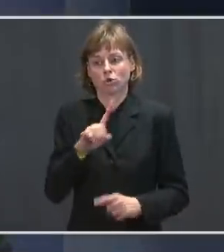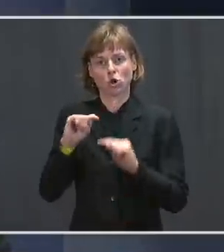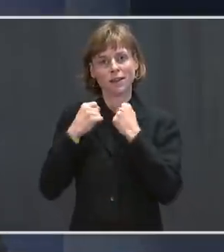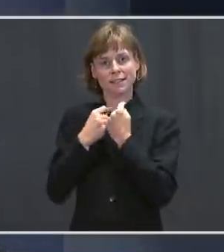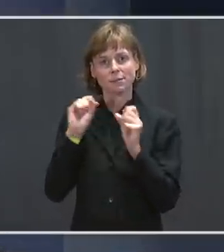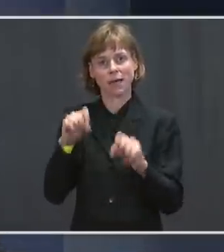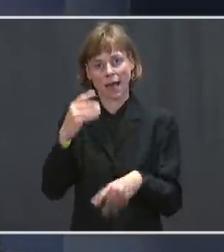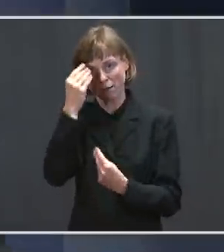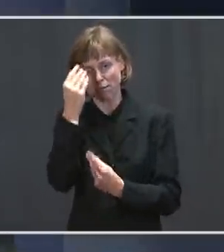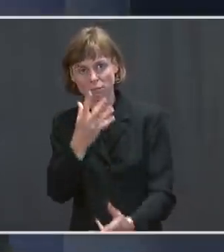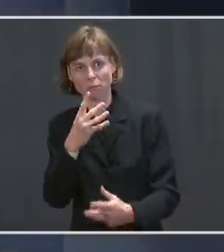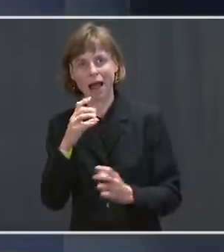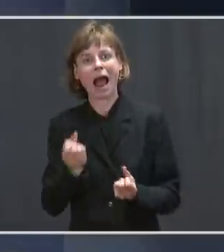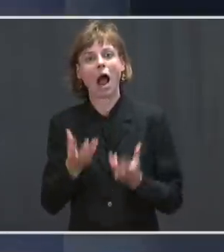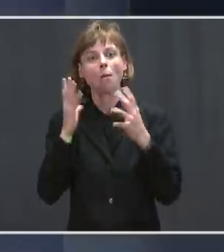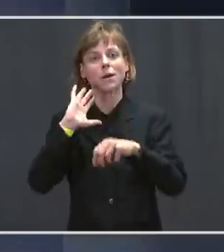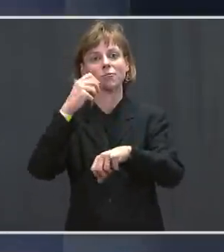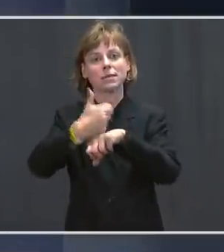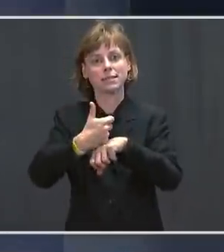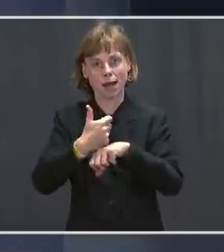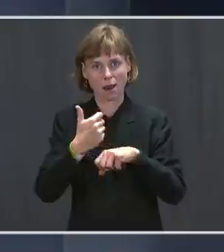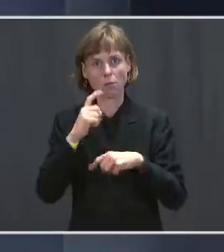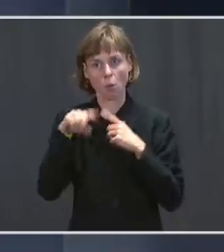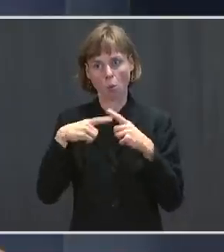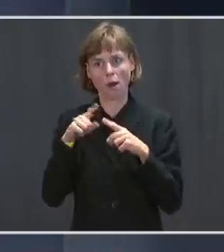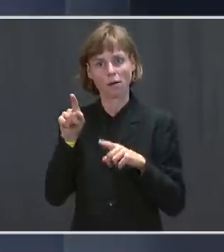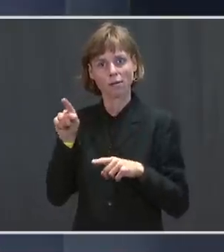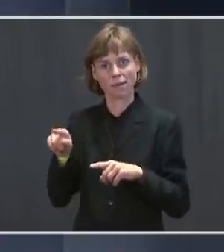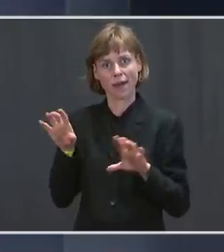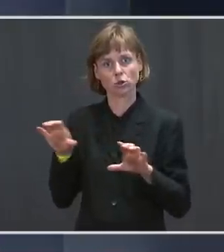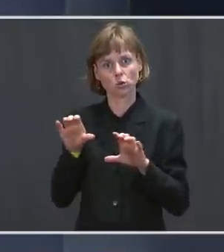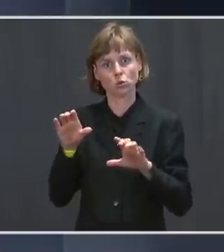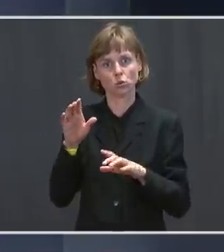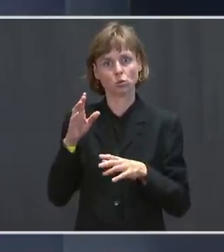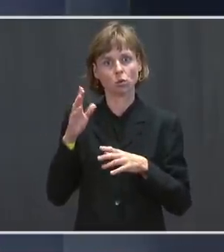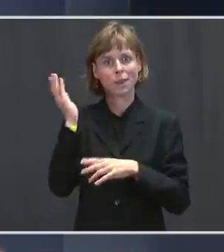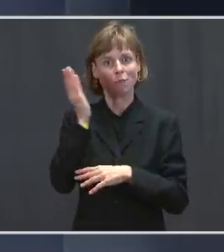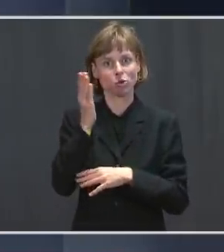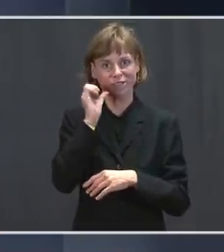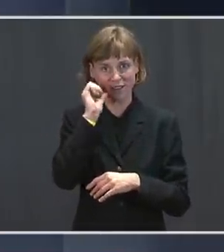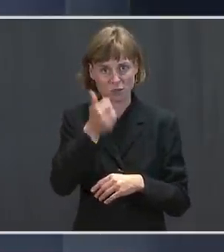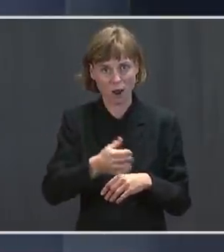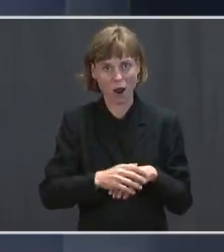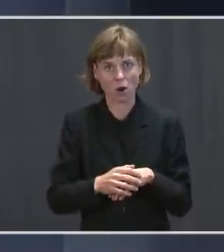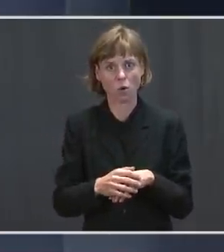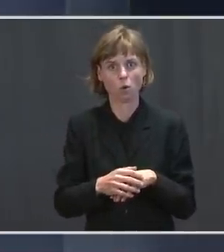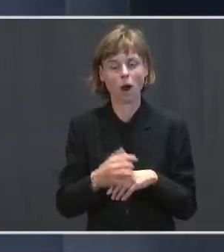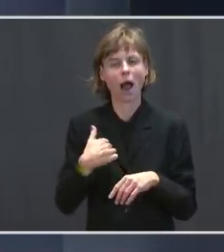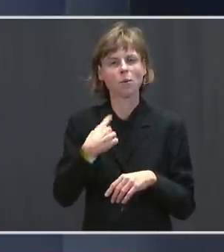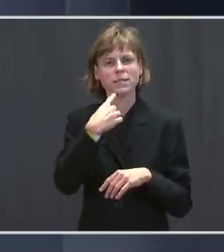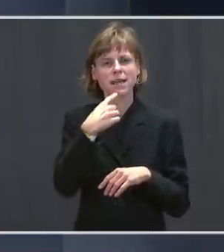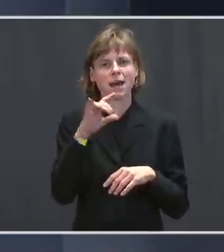on how many have been set up when they do their briefing tomorrow. I will say that there were some really interesting updates